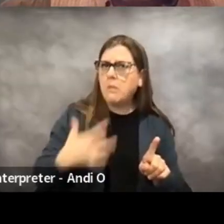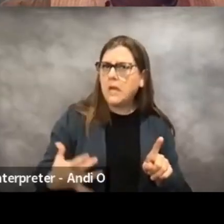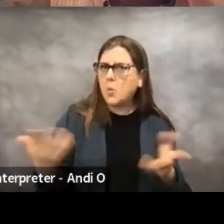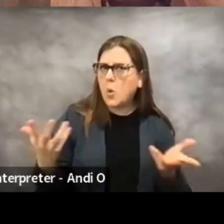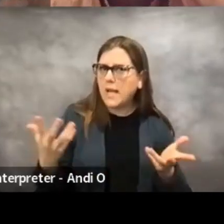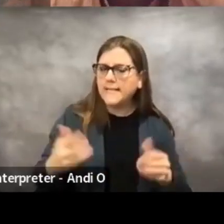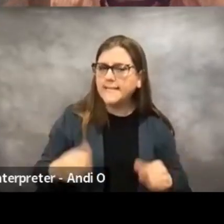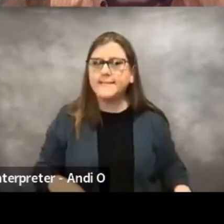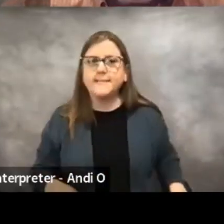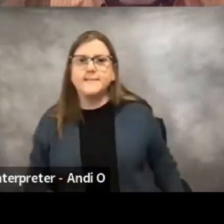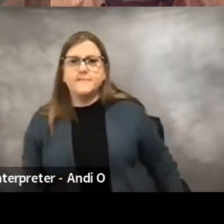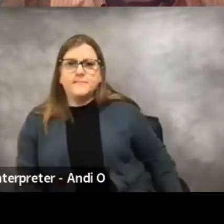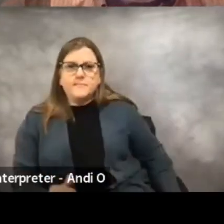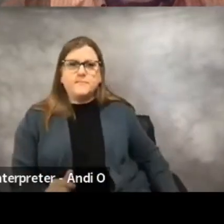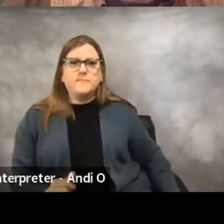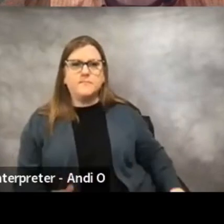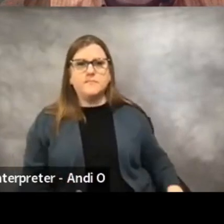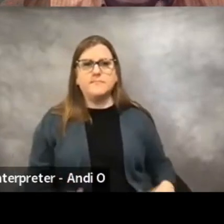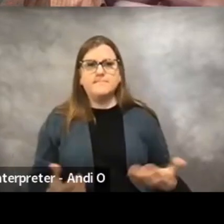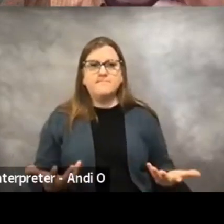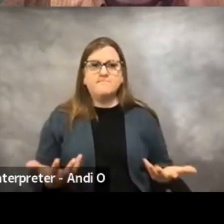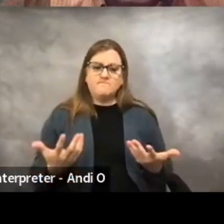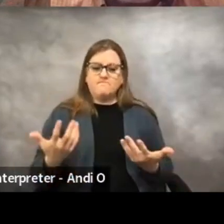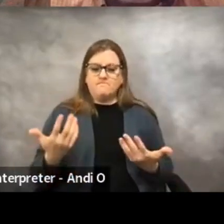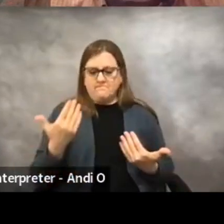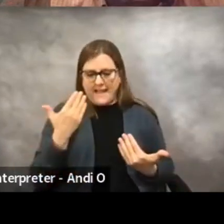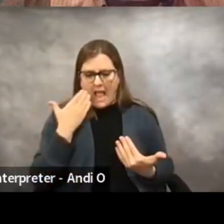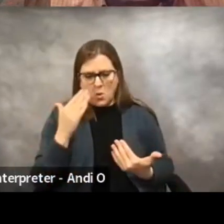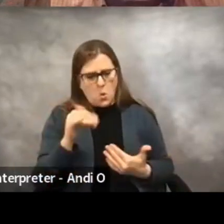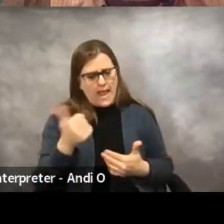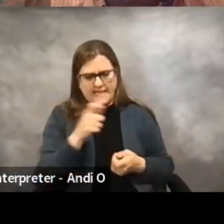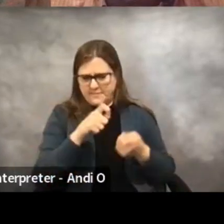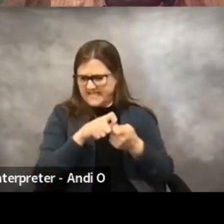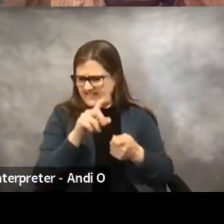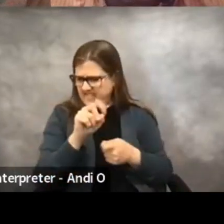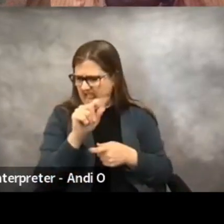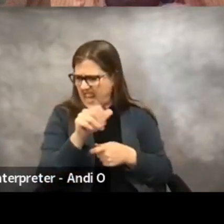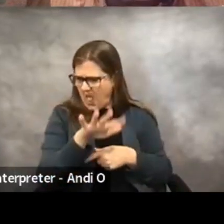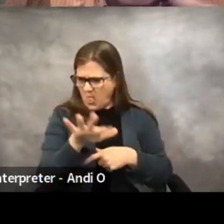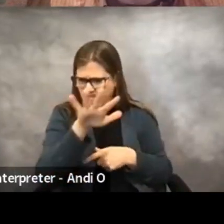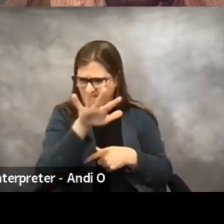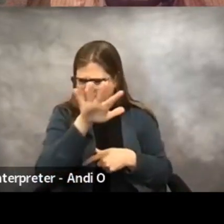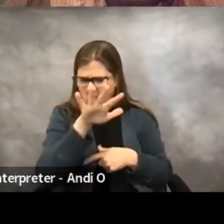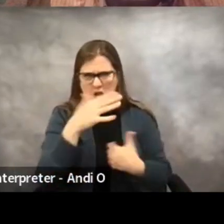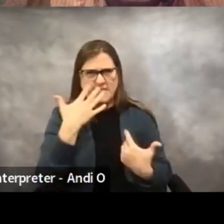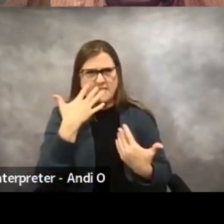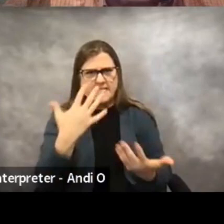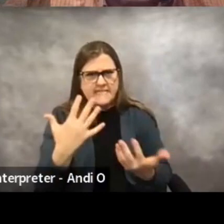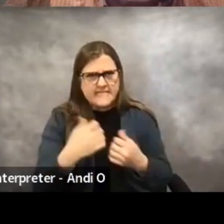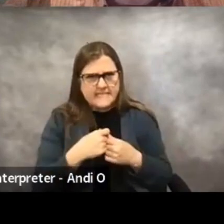Jim Pender: I can't say that there's any specific data that I'm aware of other than to you know, just go back to think